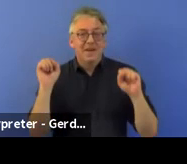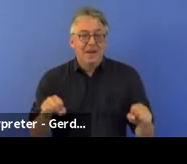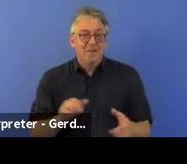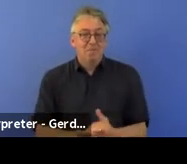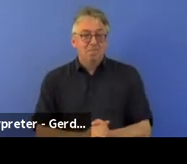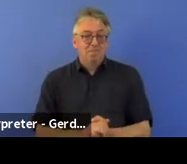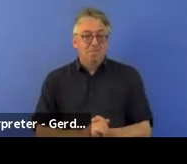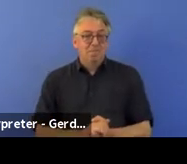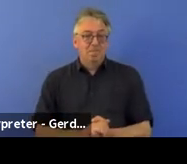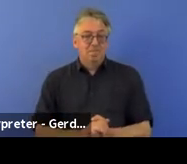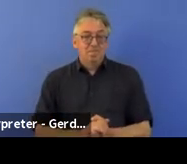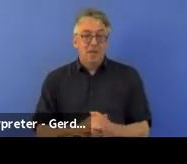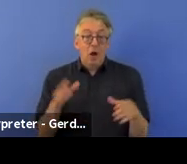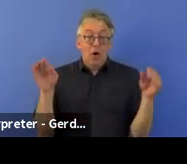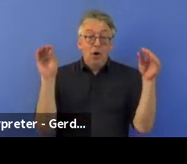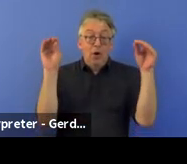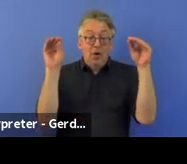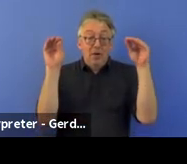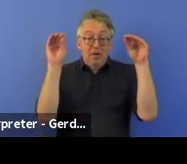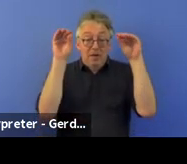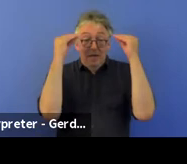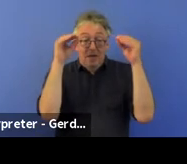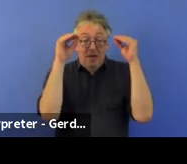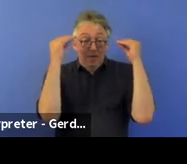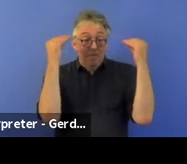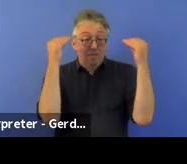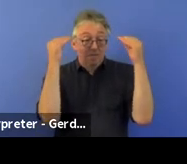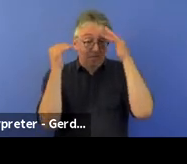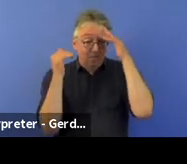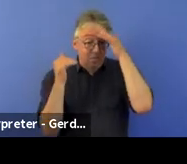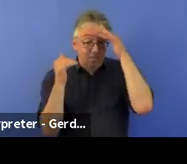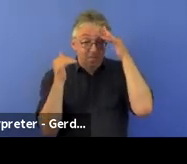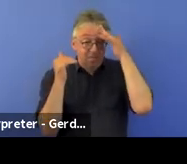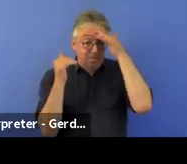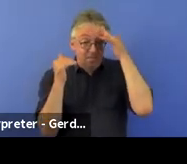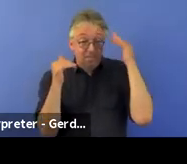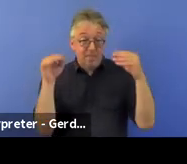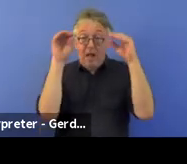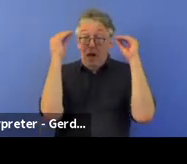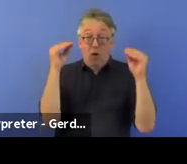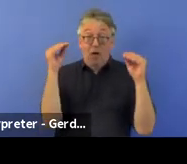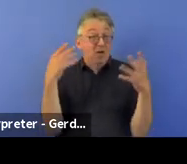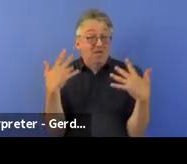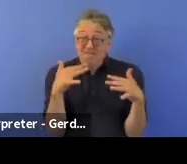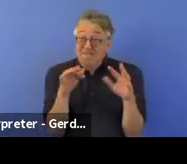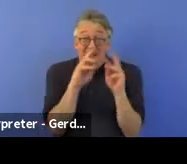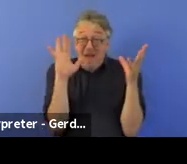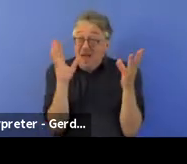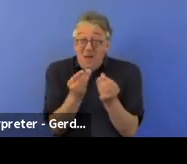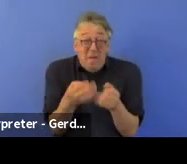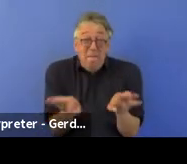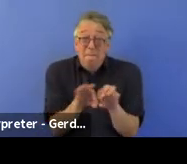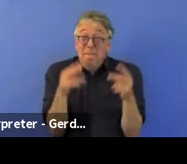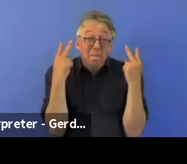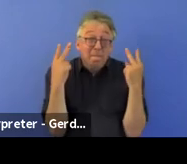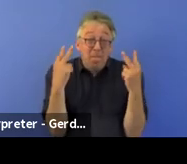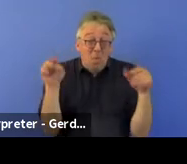who we want to be in the future. Education is everything to us and to